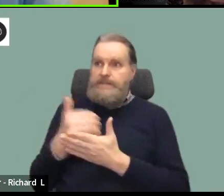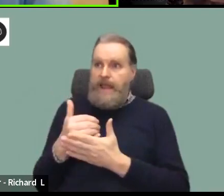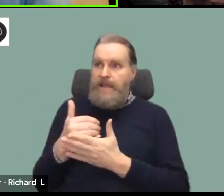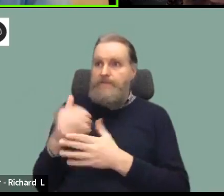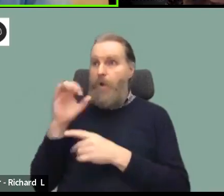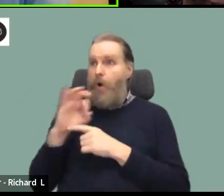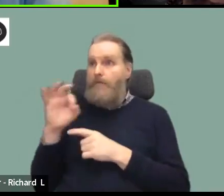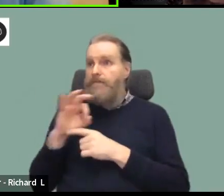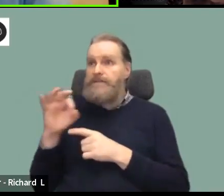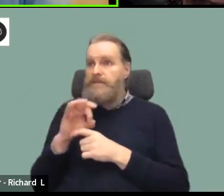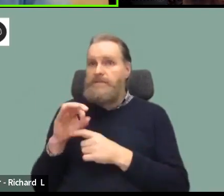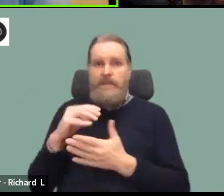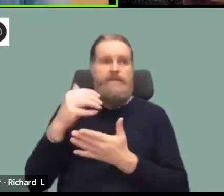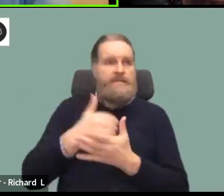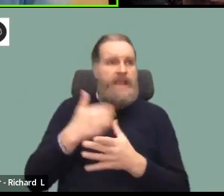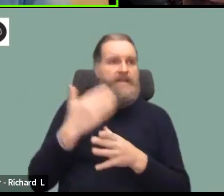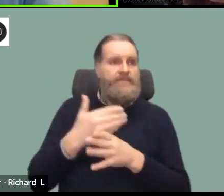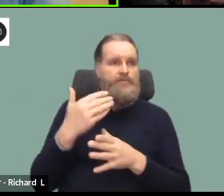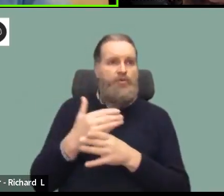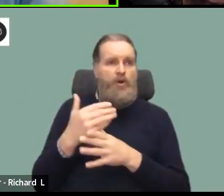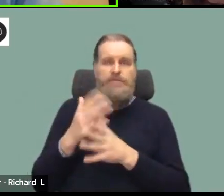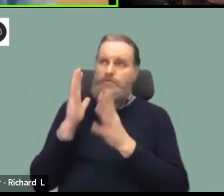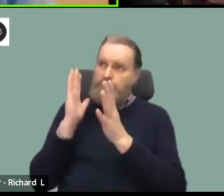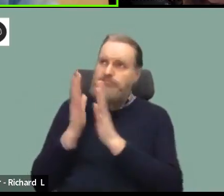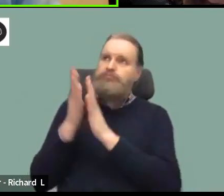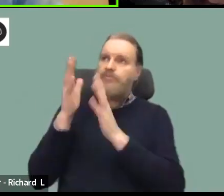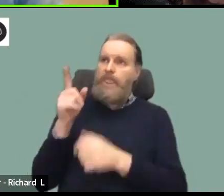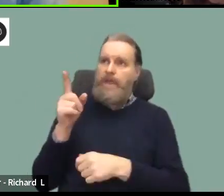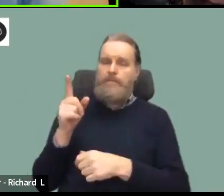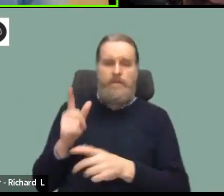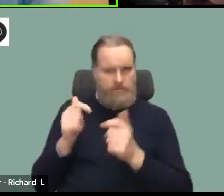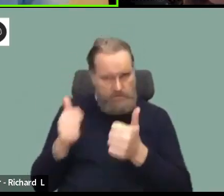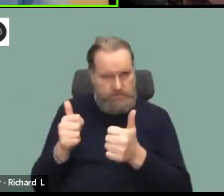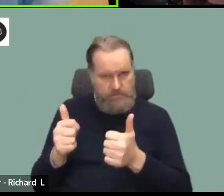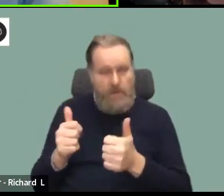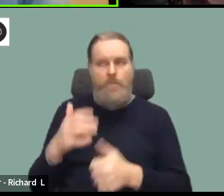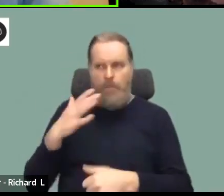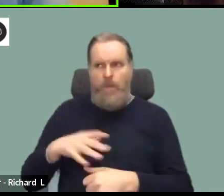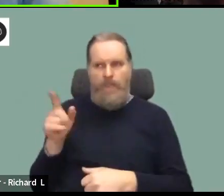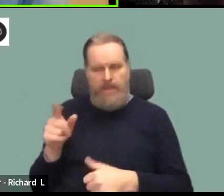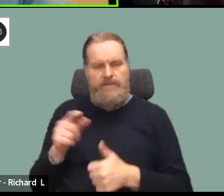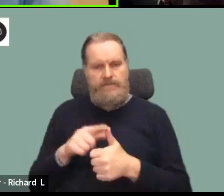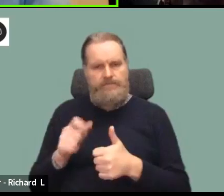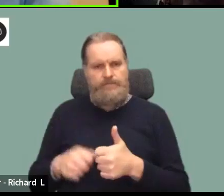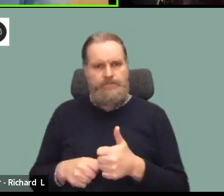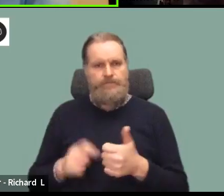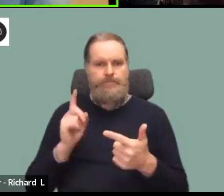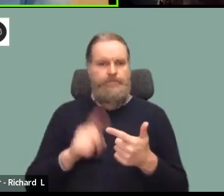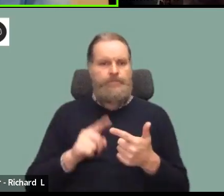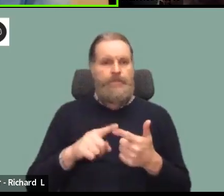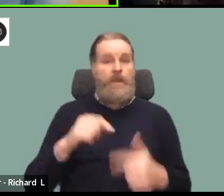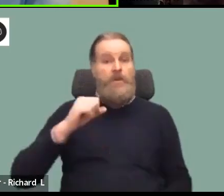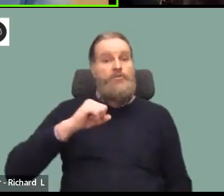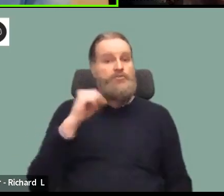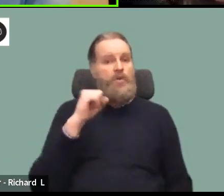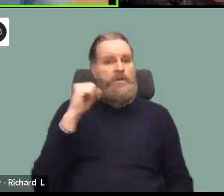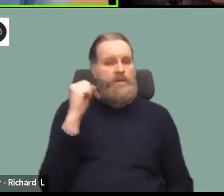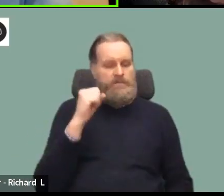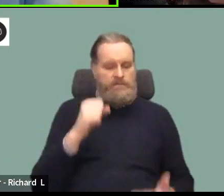to save. officer ices defend jobs or hit ices defend jobs or hit the employer then that's obviously what we would definitely want it to be doing. ng in Scotland in Scotland,